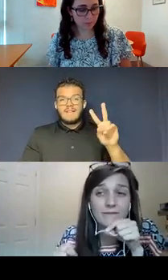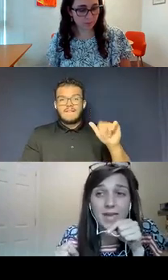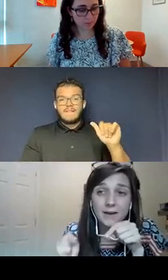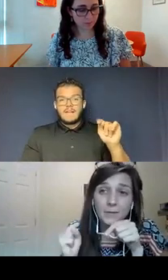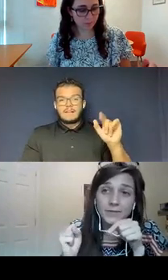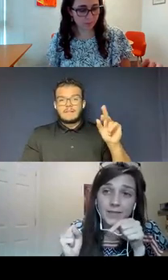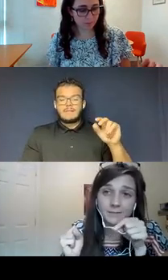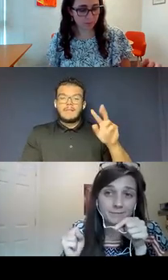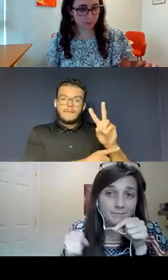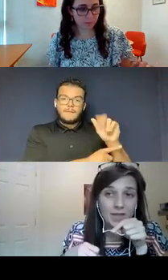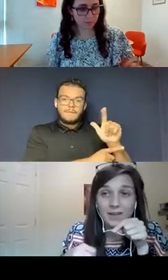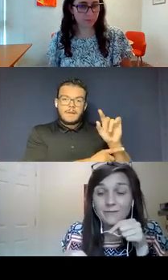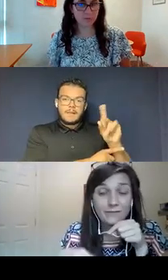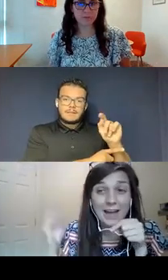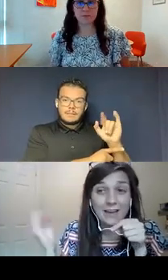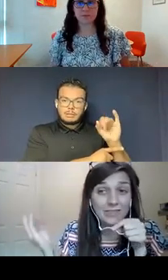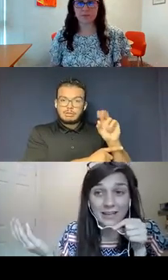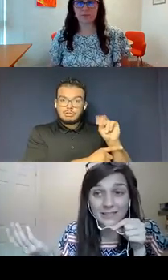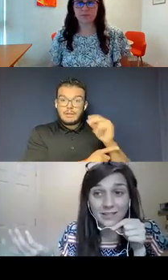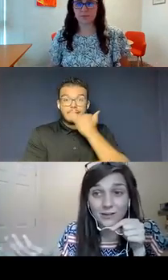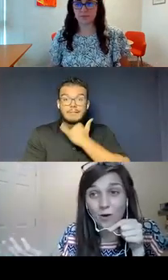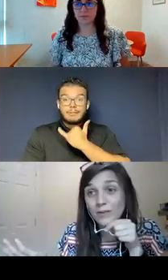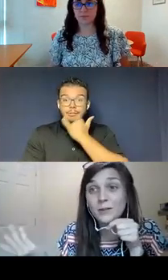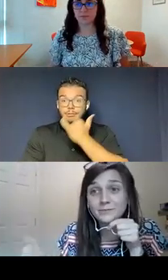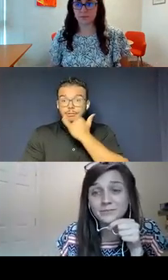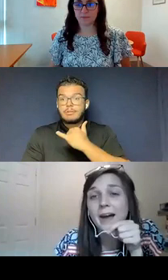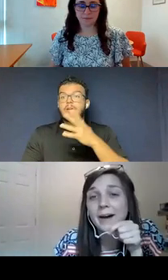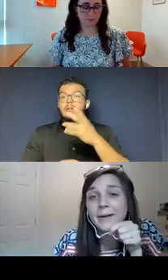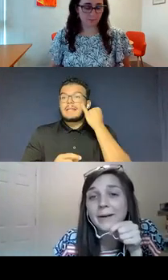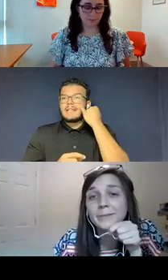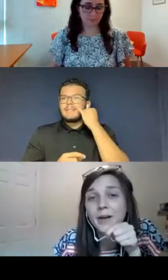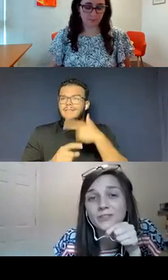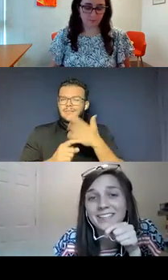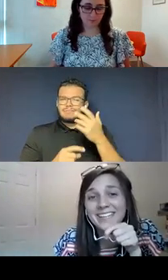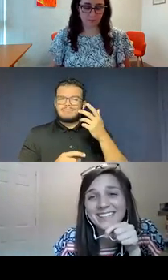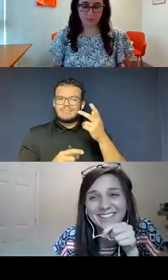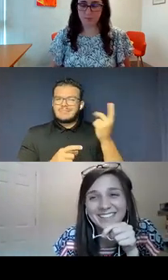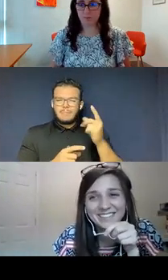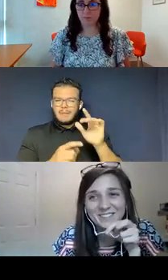have hiccups that flag things that are not real, unfortunately.